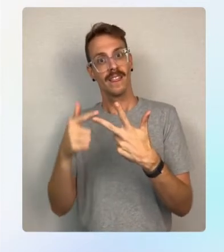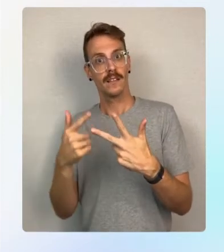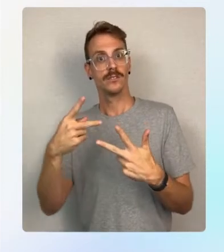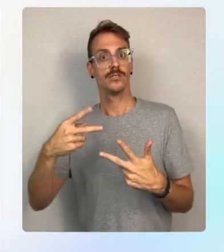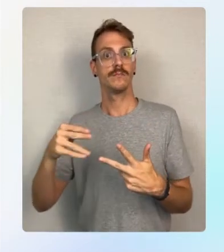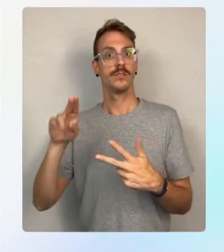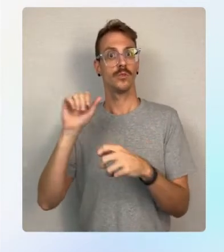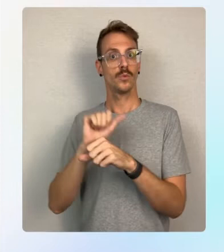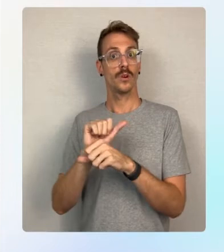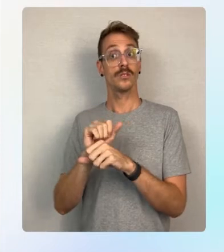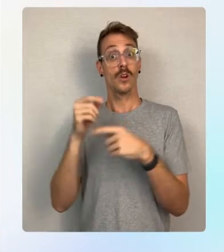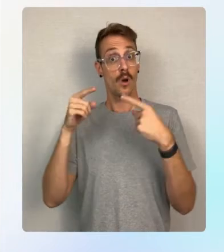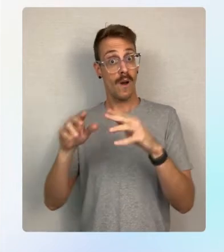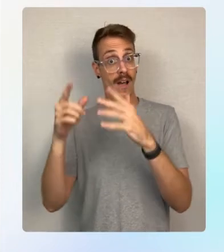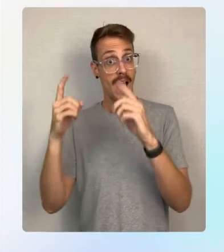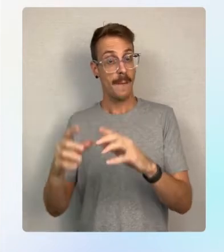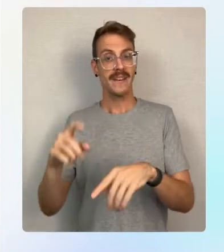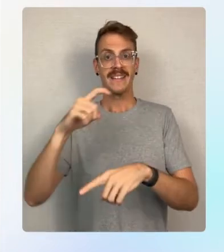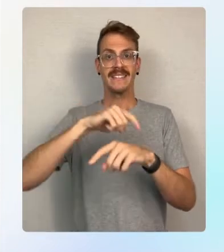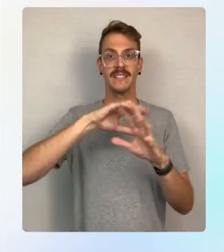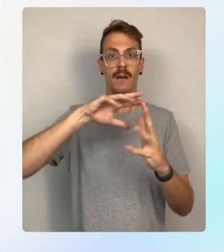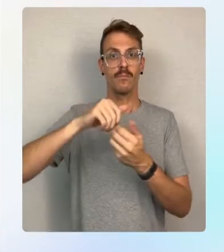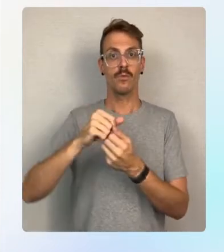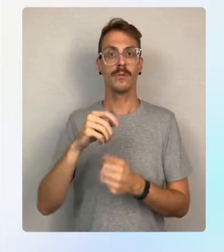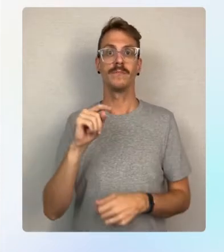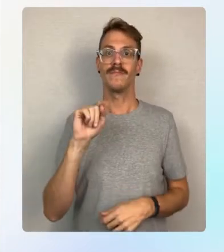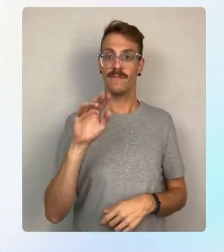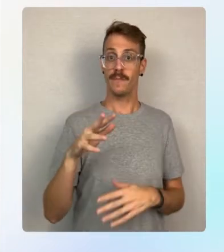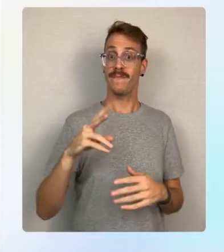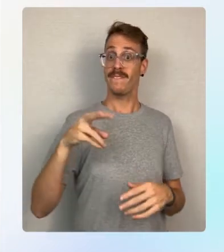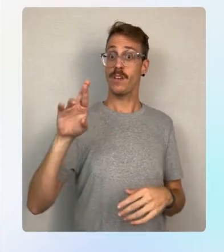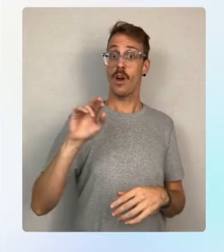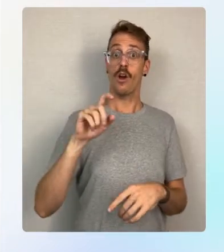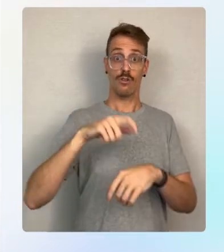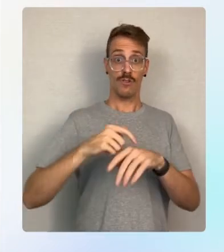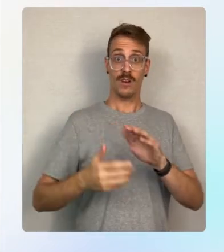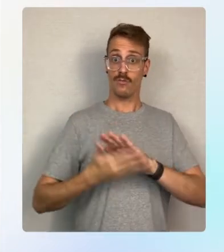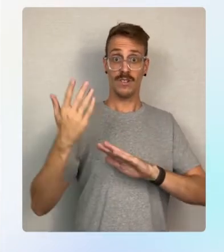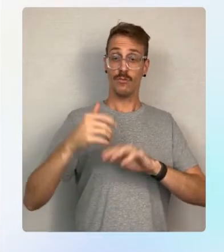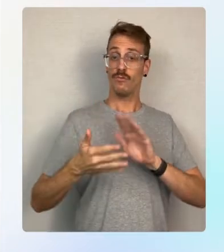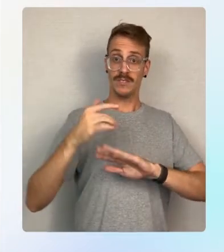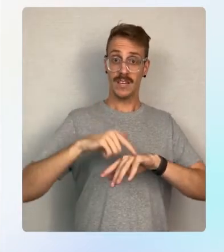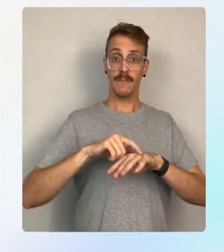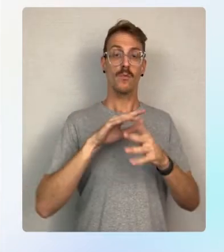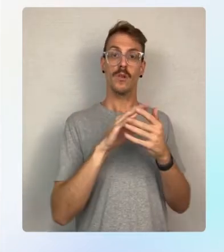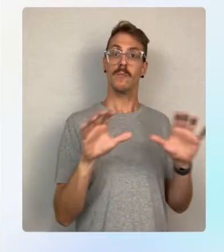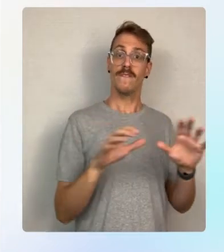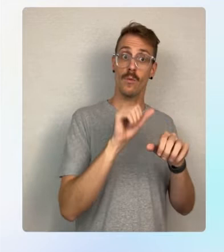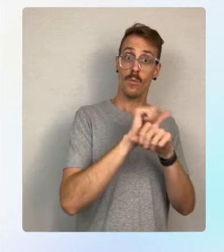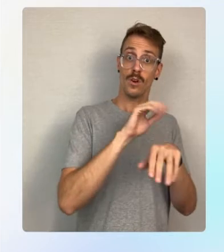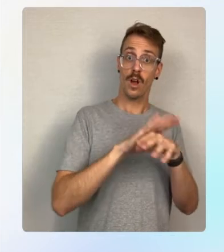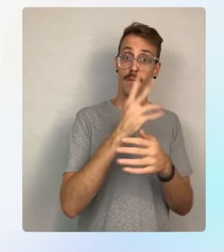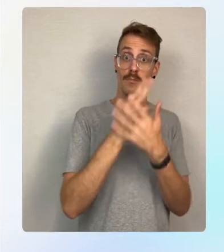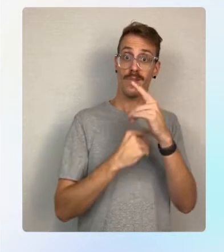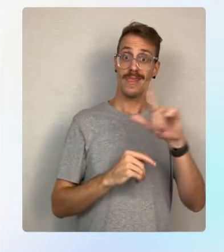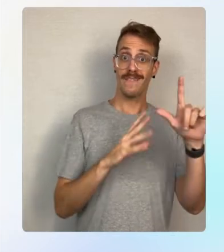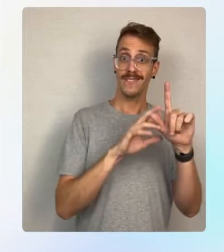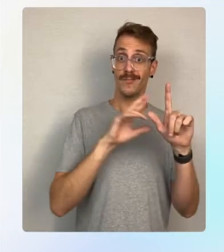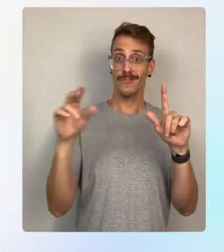While this is happening, the Time Warp thread from vr runtime performs work on the left and right eye.